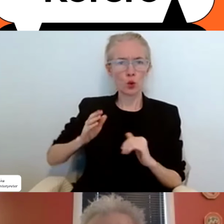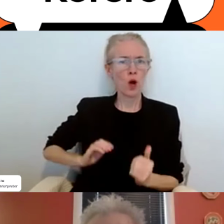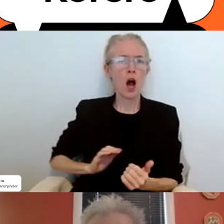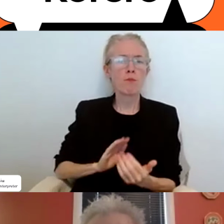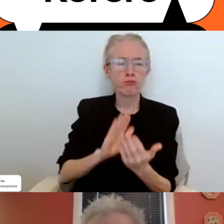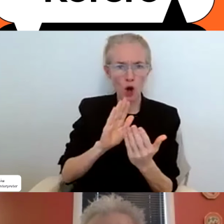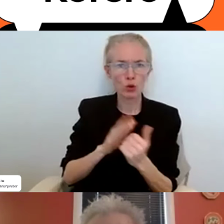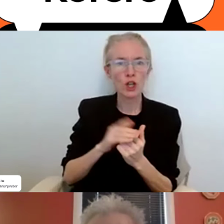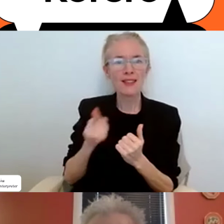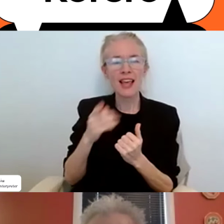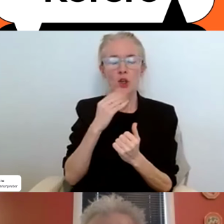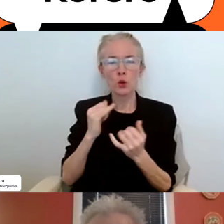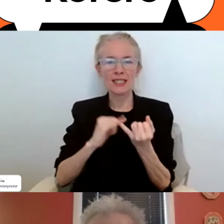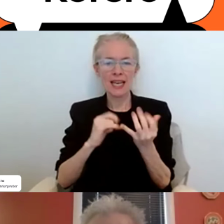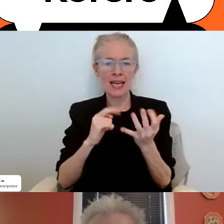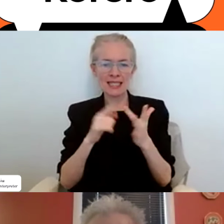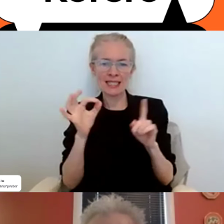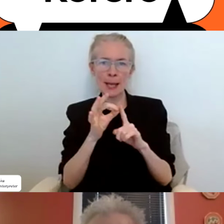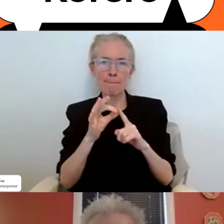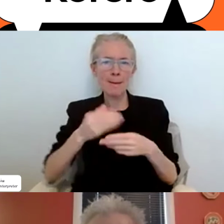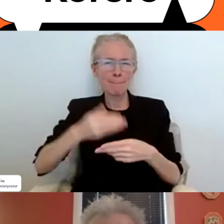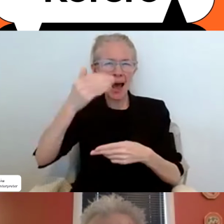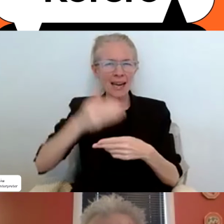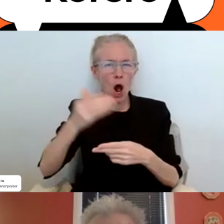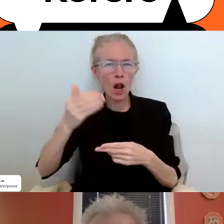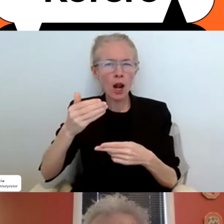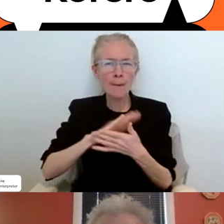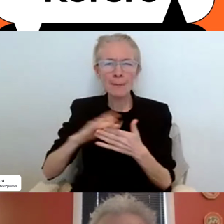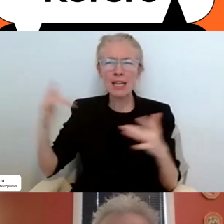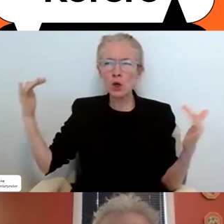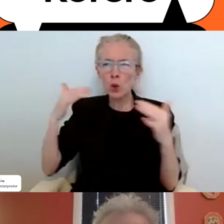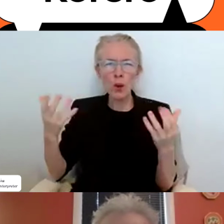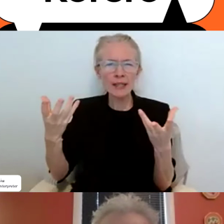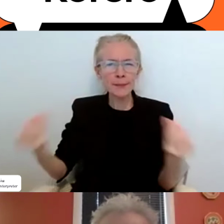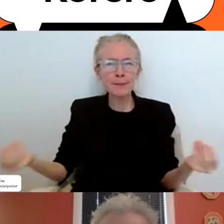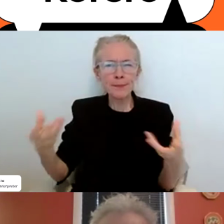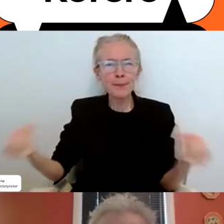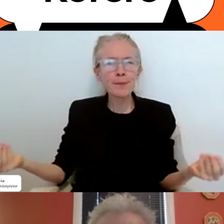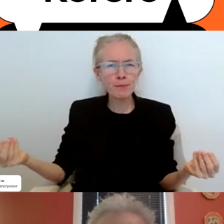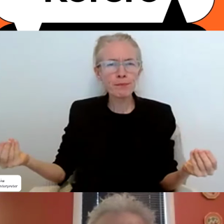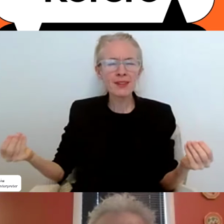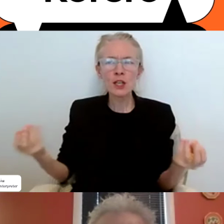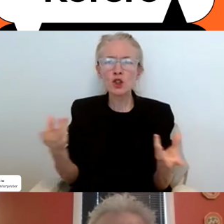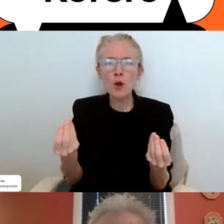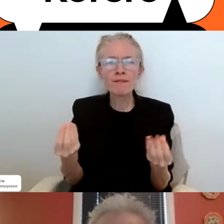panels and that behaves very differently and better from an acoustic and